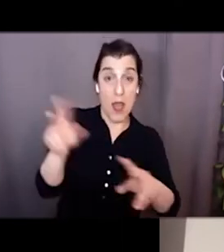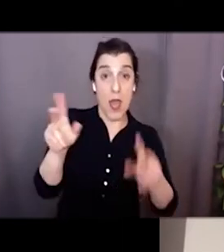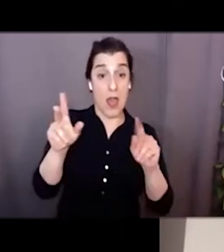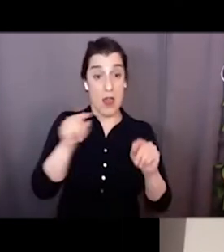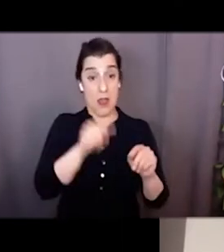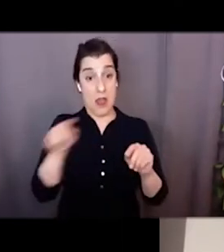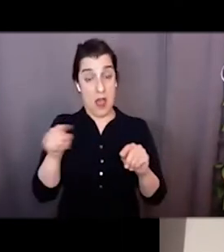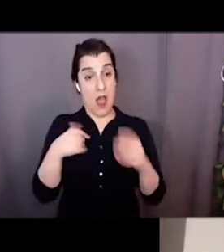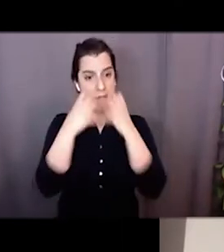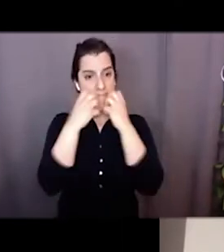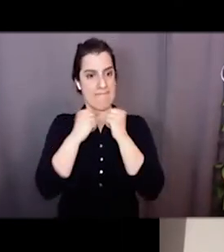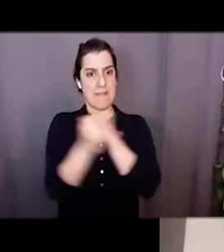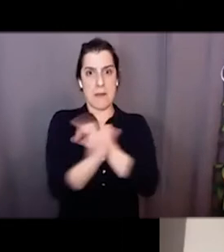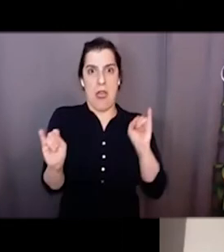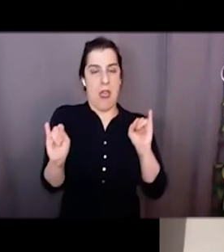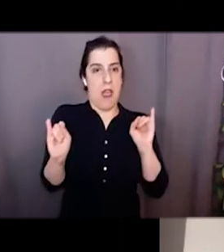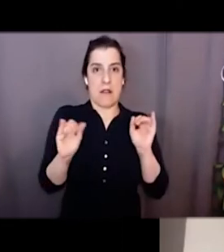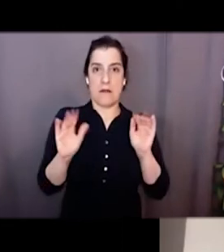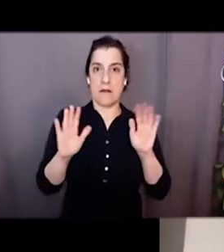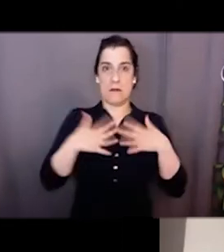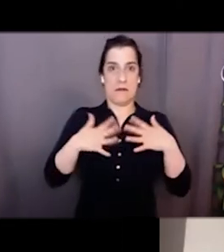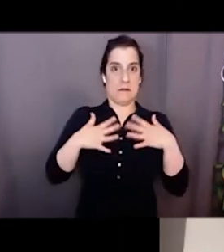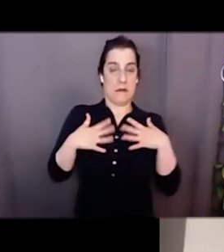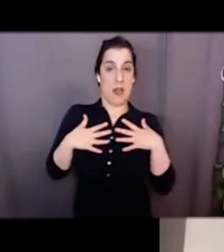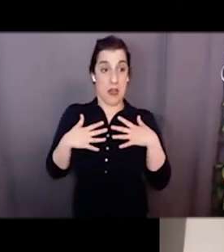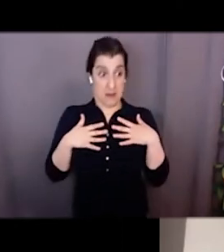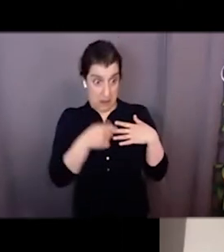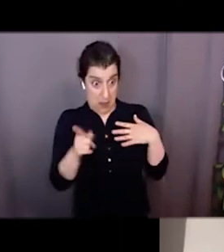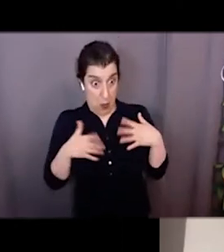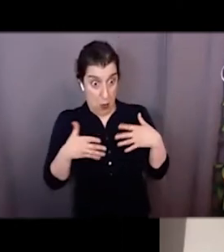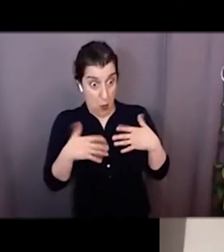independence and autonomy willing to compromise their freedom for the benefit of